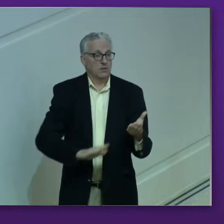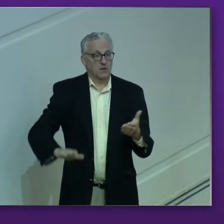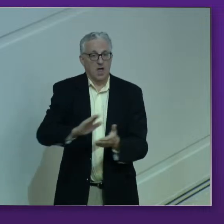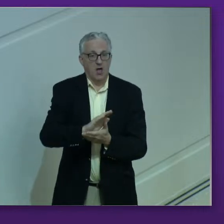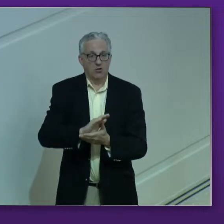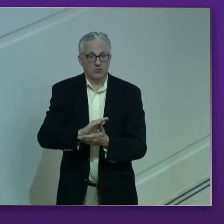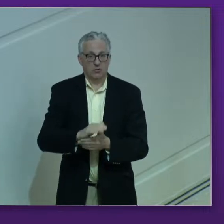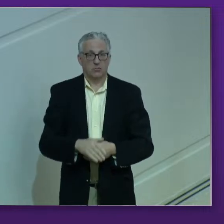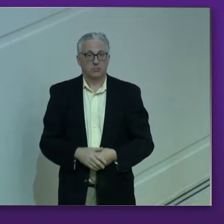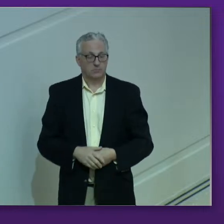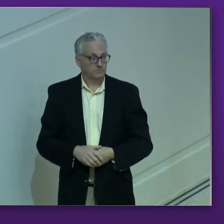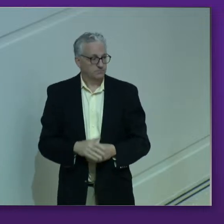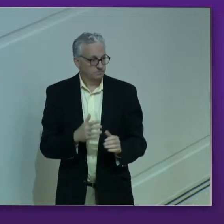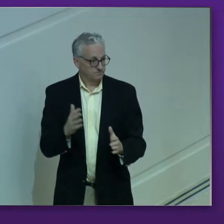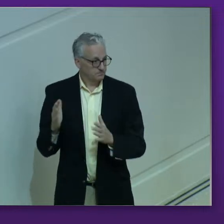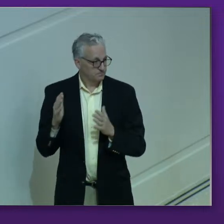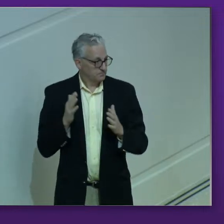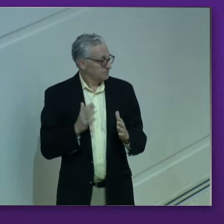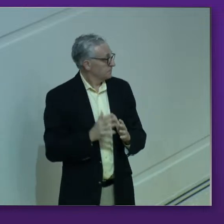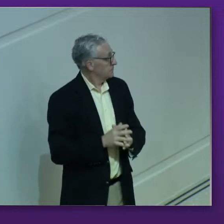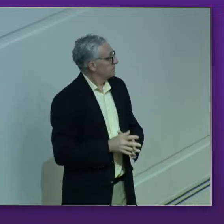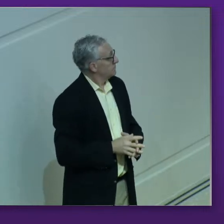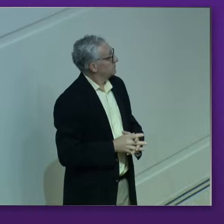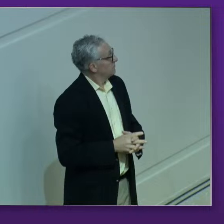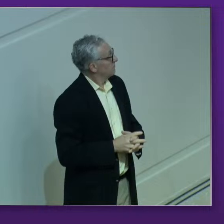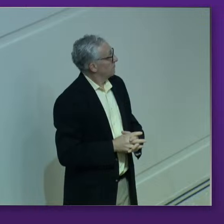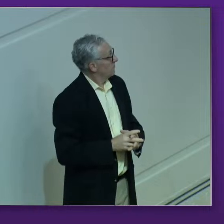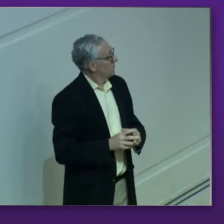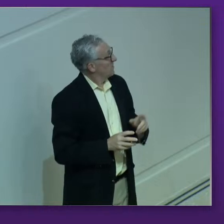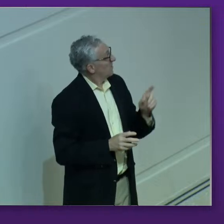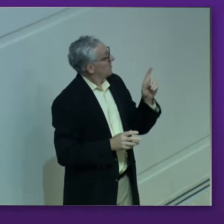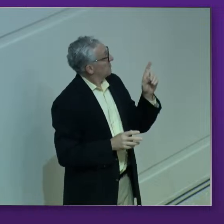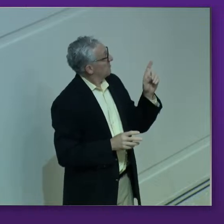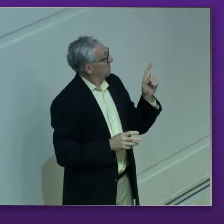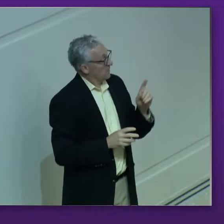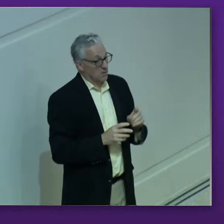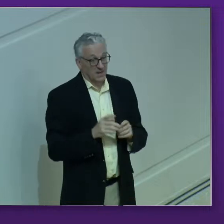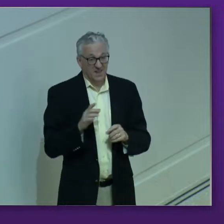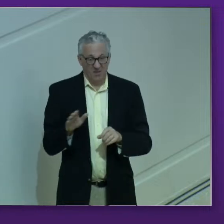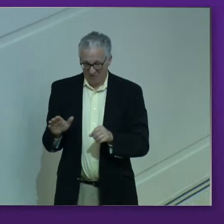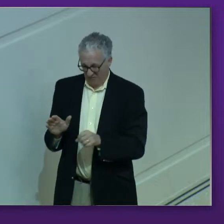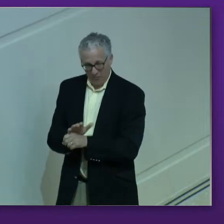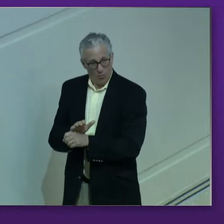MADE AN EXTERNAL GIFT TO THE COLLEGE RECENTLY.